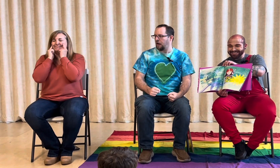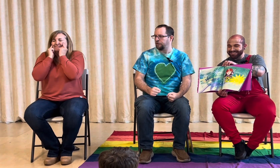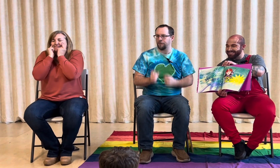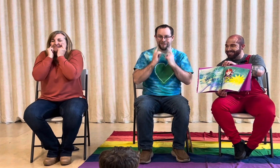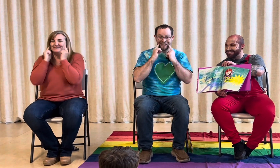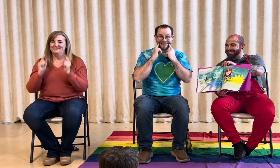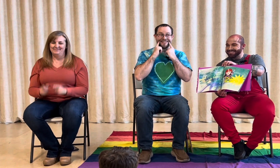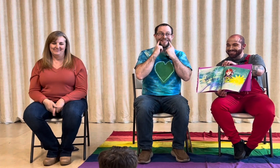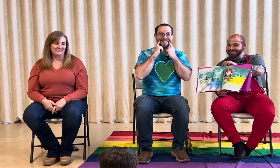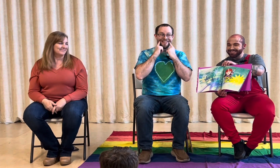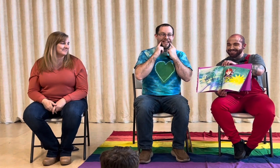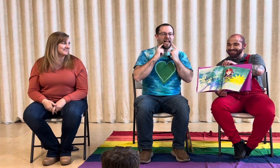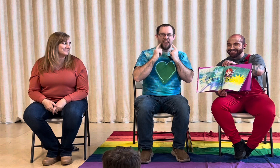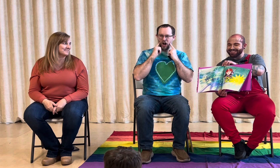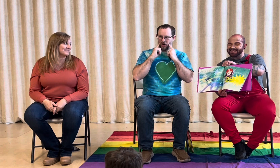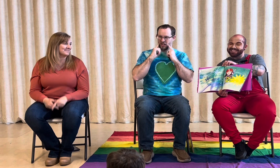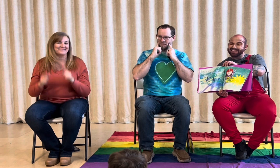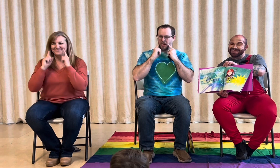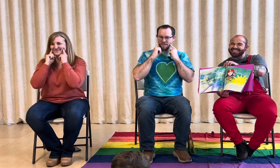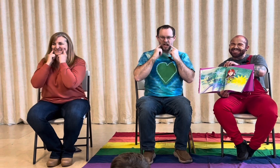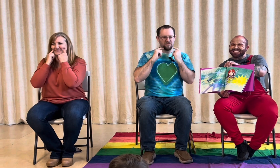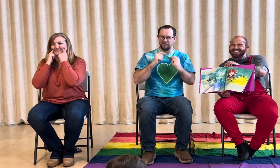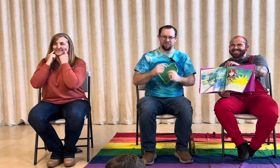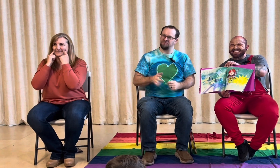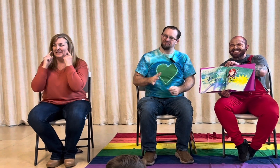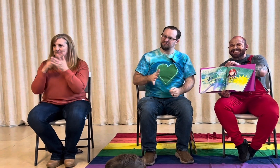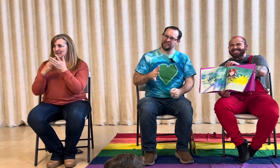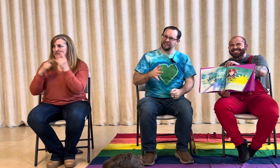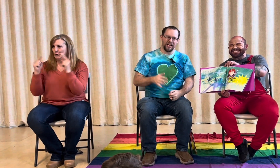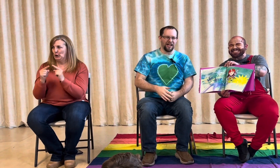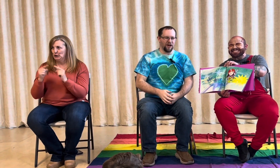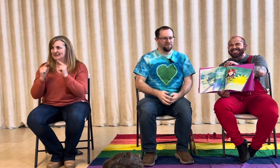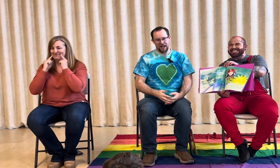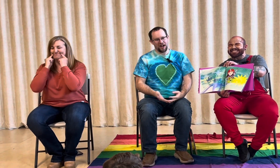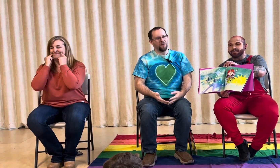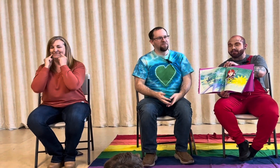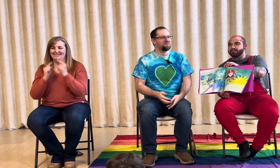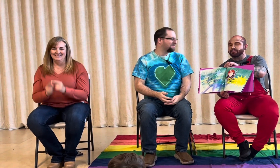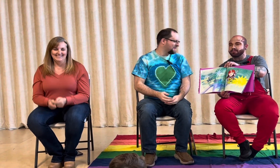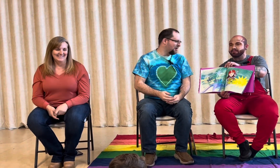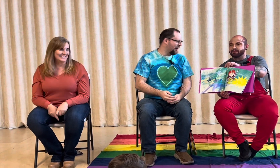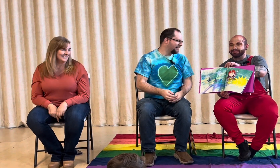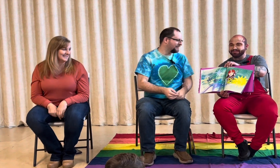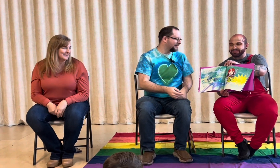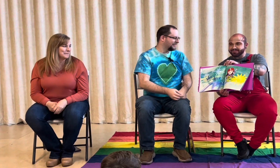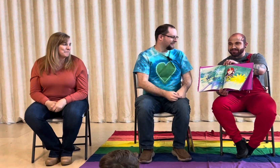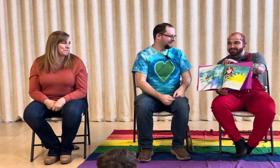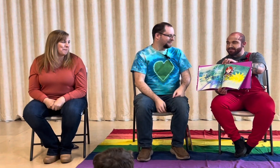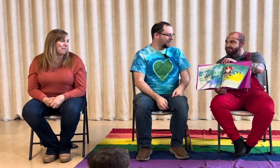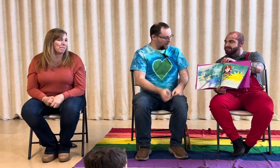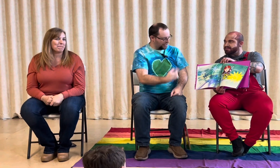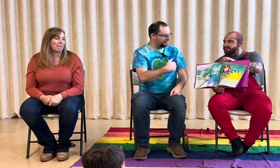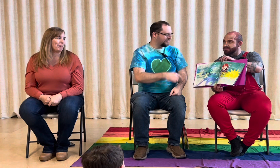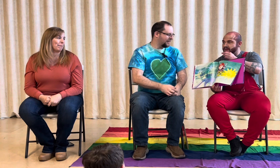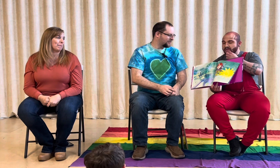off? That hurts sometimes. I don't, I don't know! I don't know. All right, all right, next